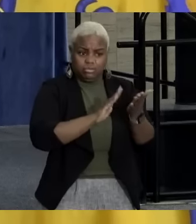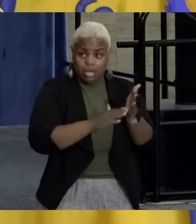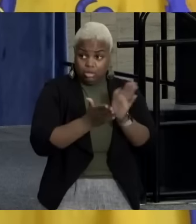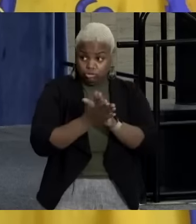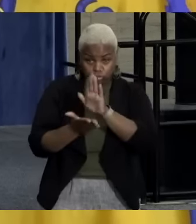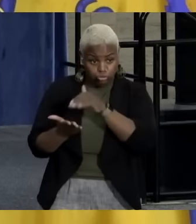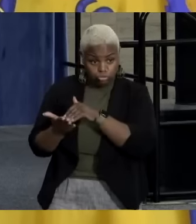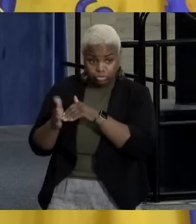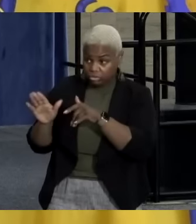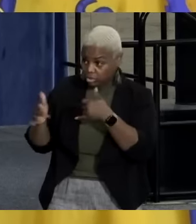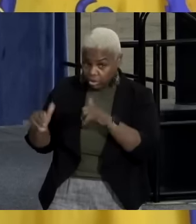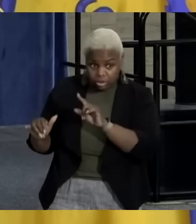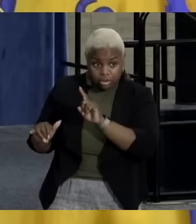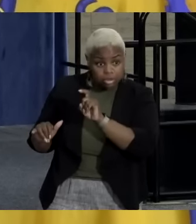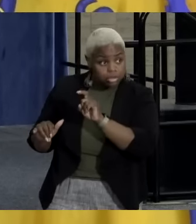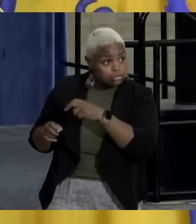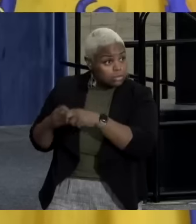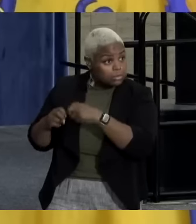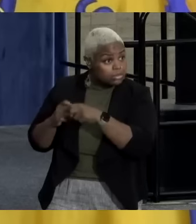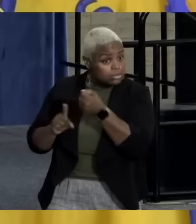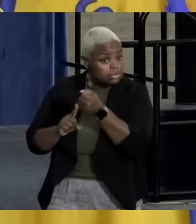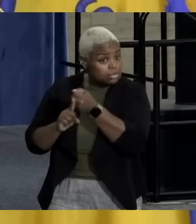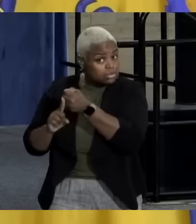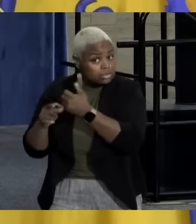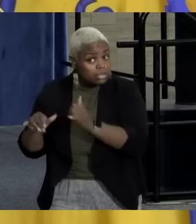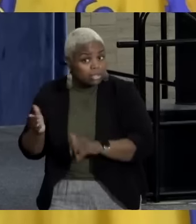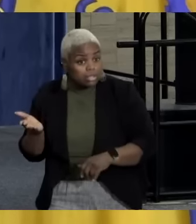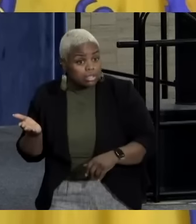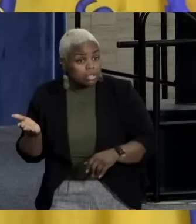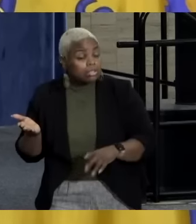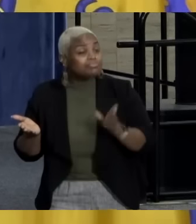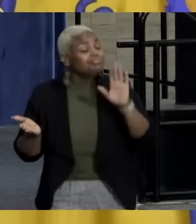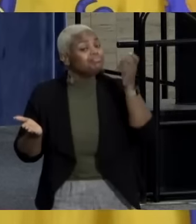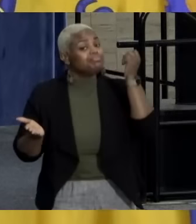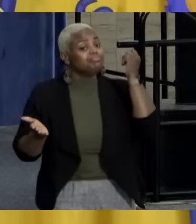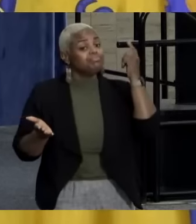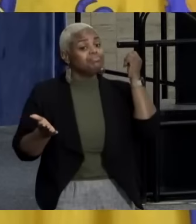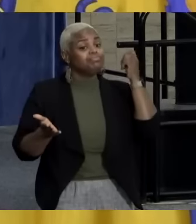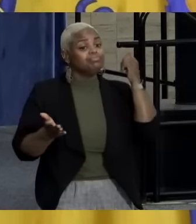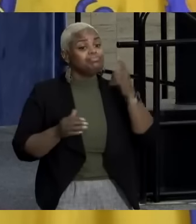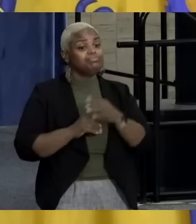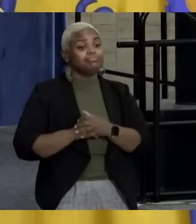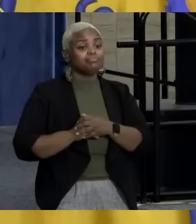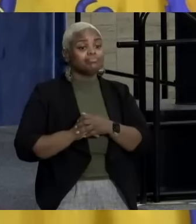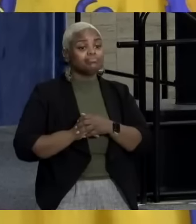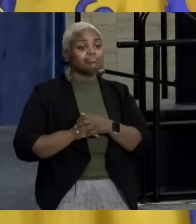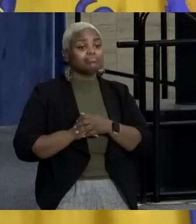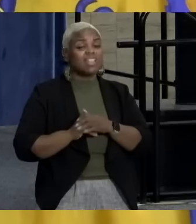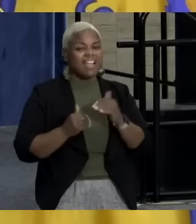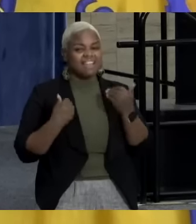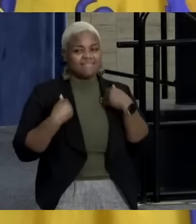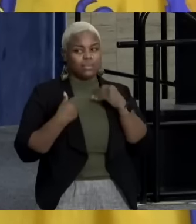But what you may not know is that there was an incredible back story. The headline that